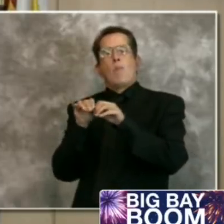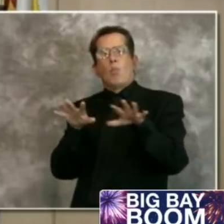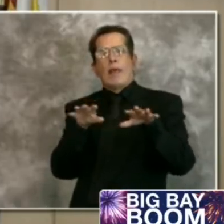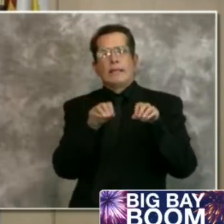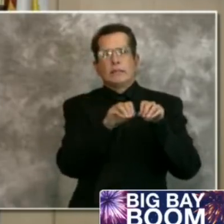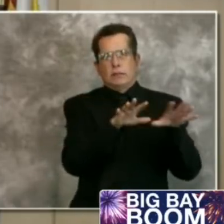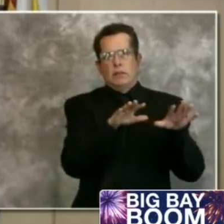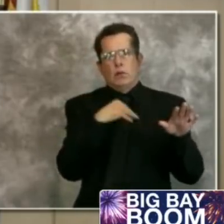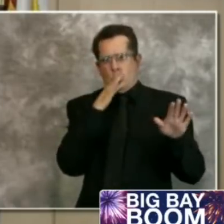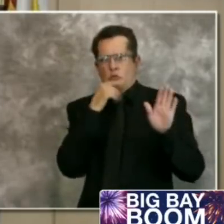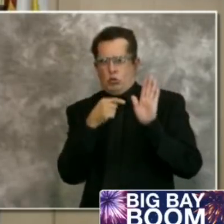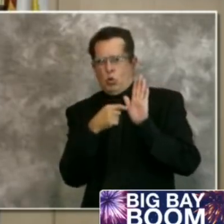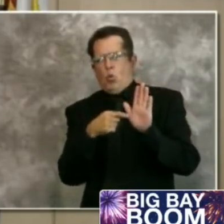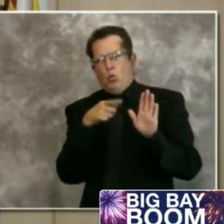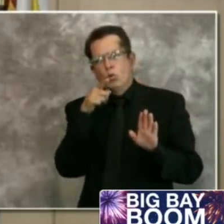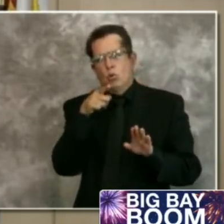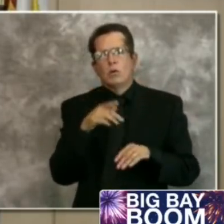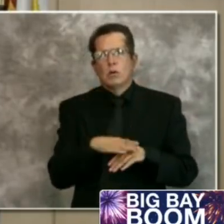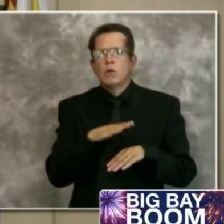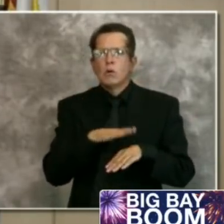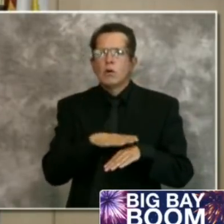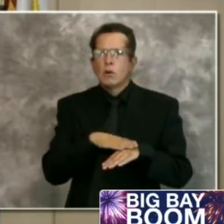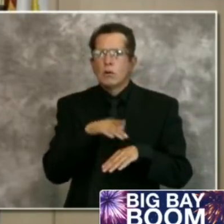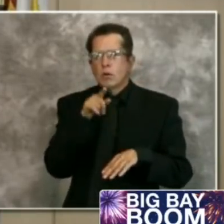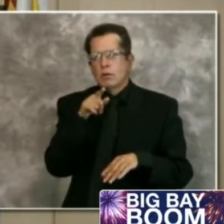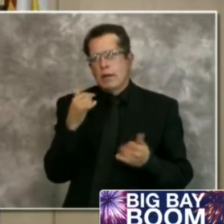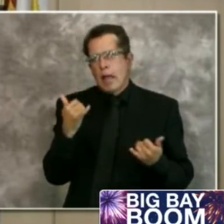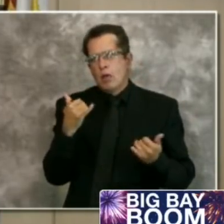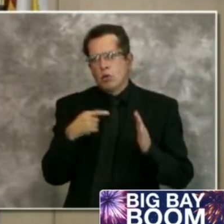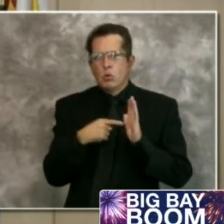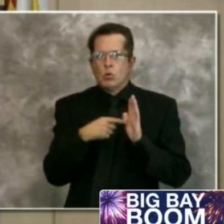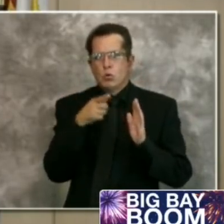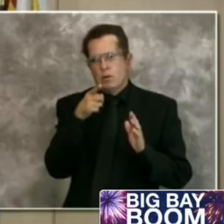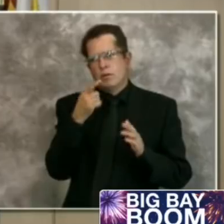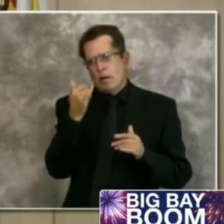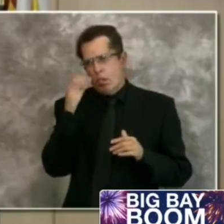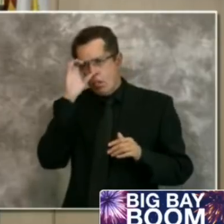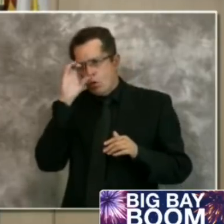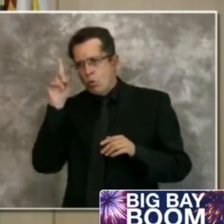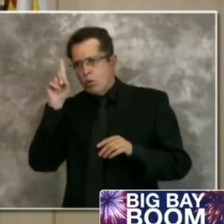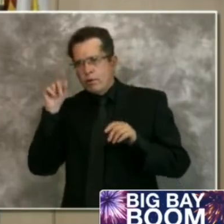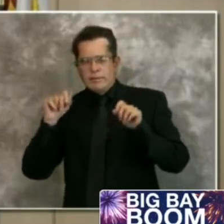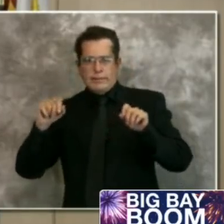RESPOND. THAT STAFF COULD GO BACK TO THE SLIDE THAT SHOWS